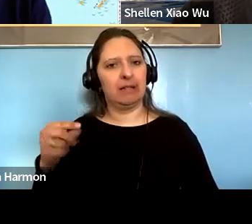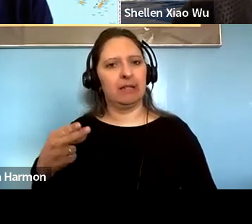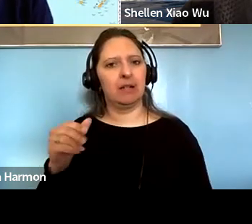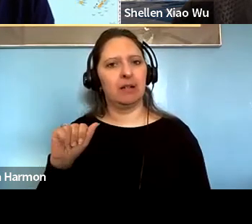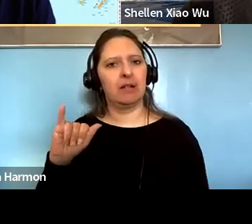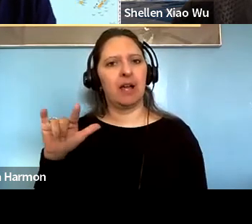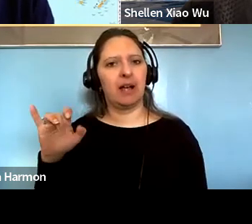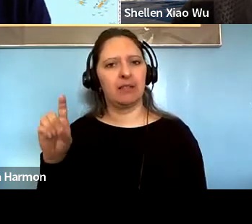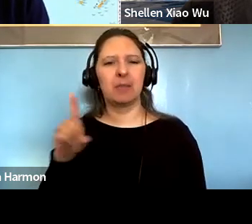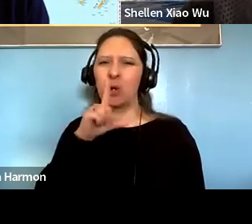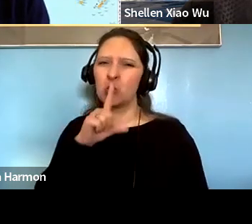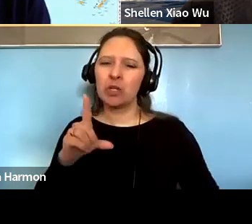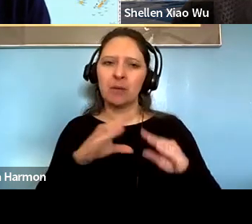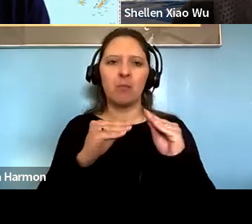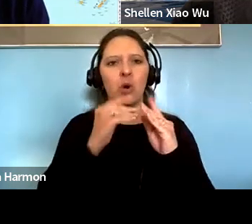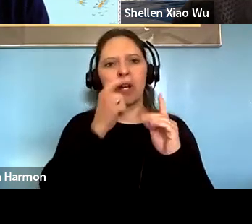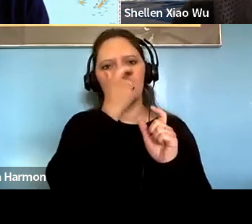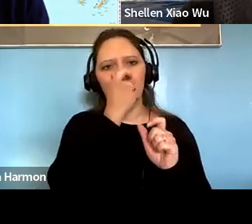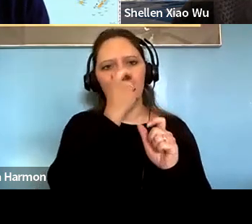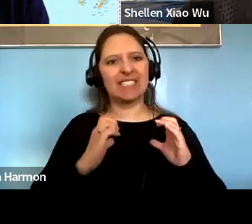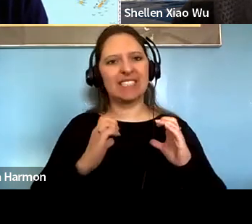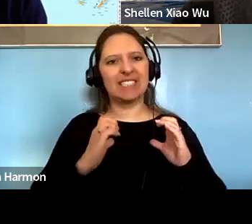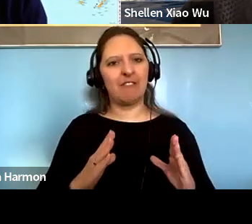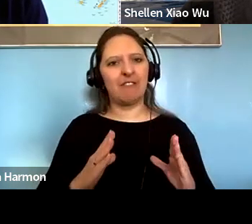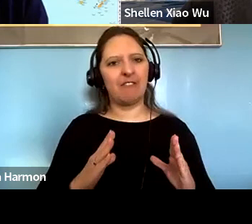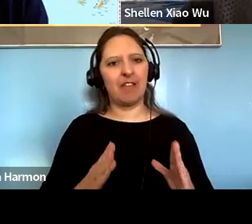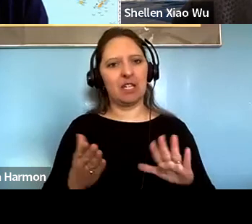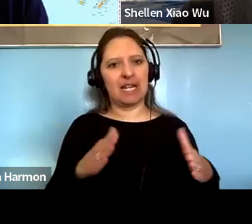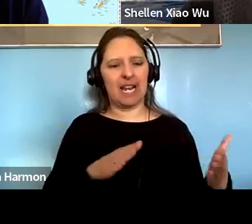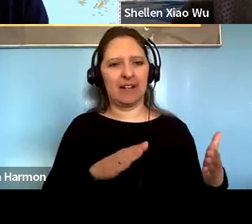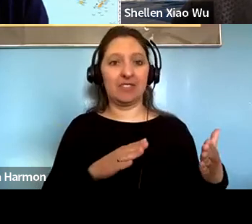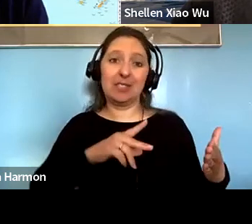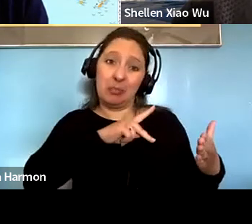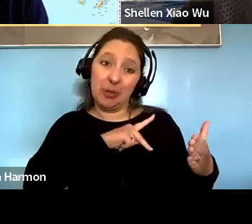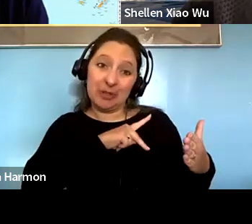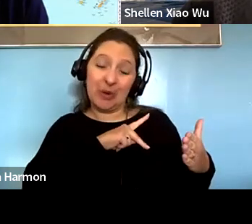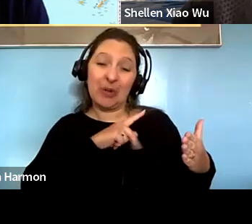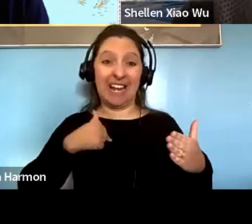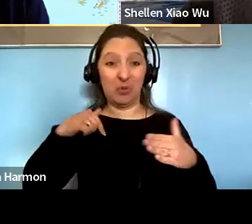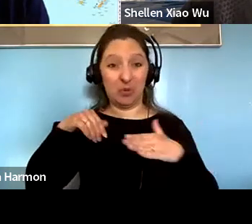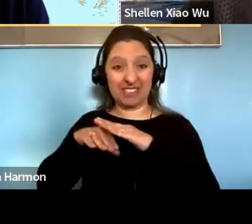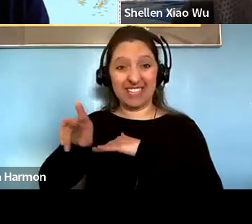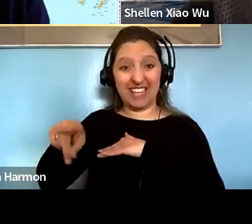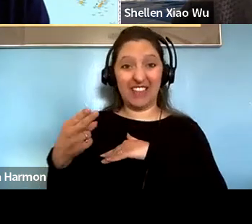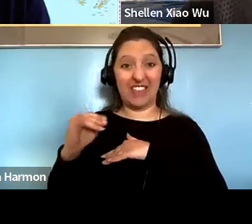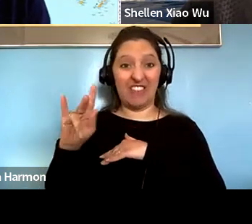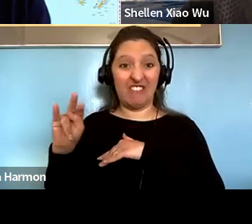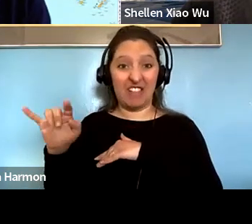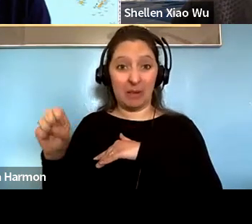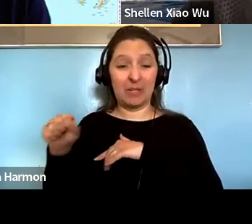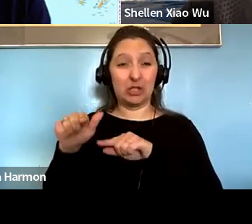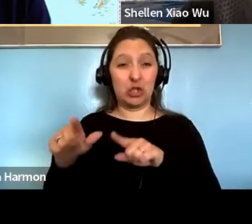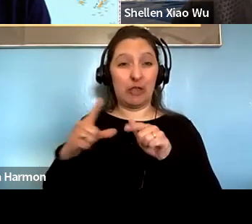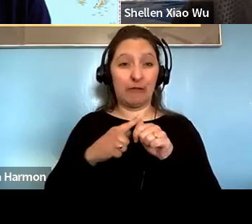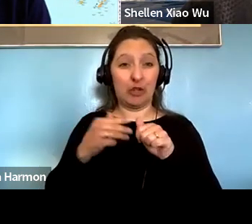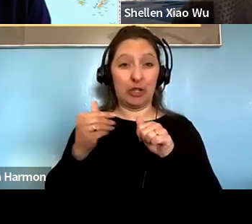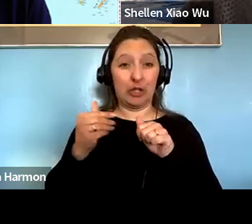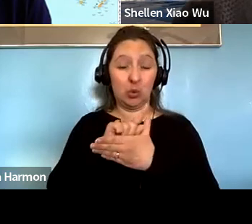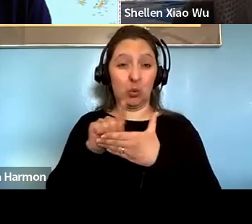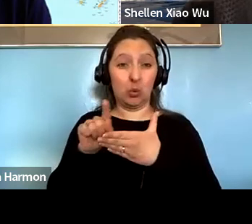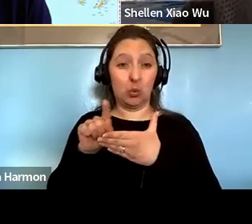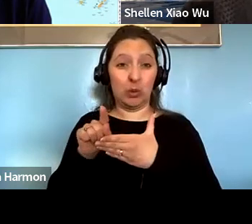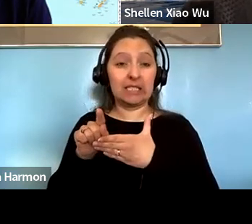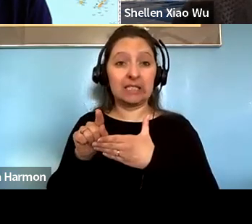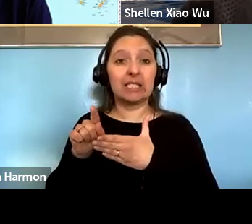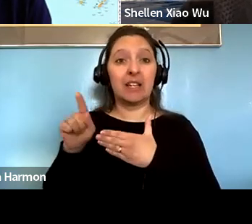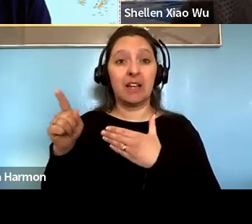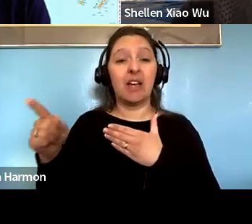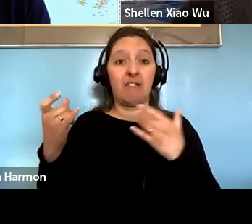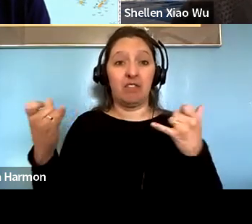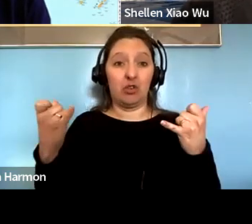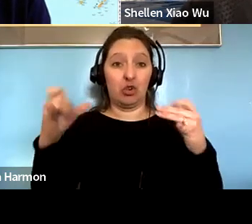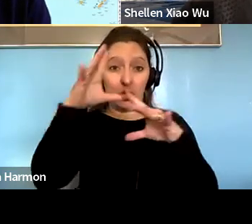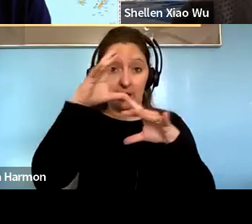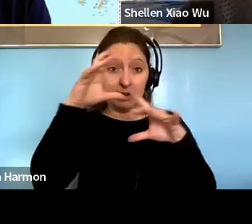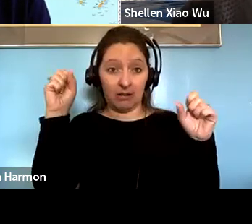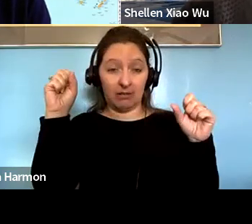Salvador Santino Regilme: civilian deaths this personal because you know I mean, I was in the Philippines during the first few weeks of the incumbent government and I literally saw I mean.